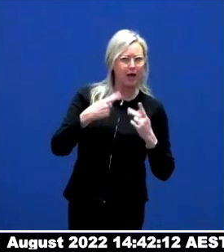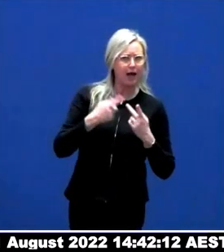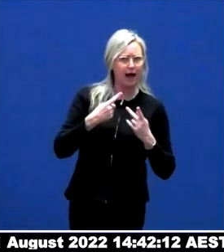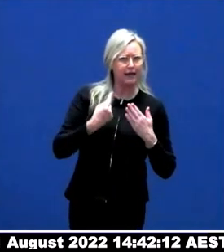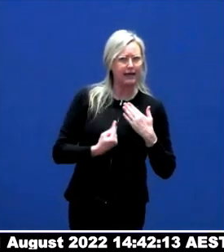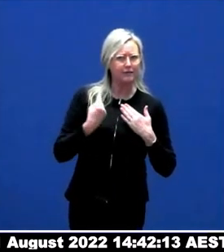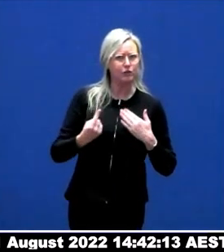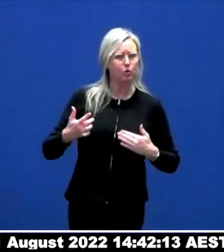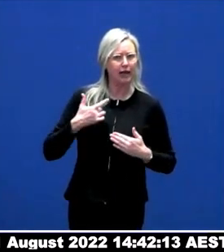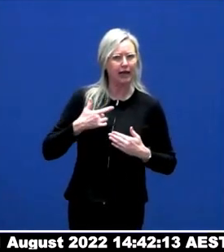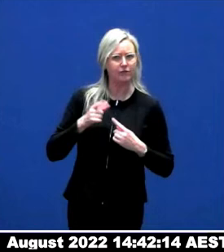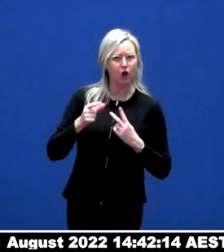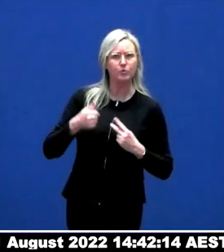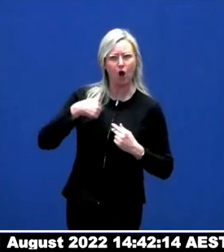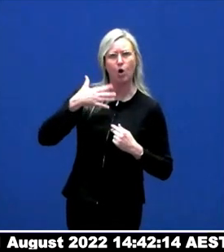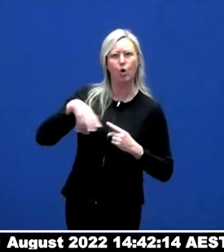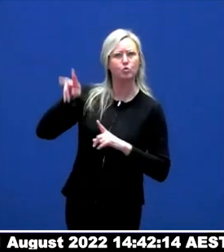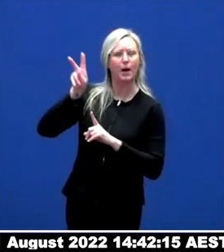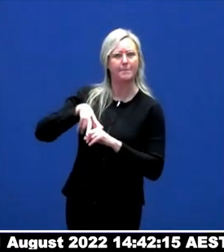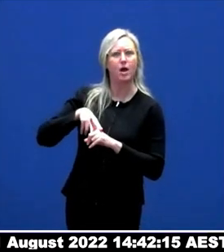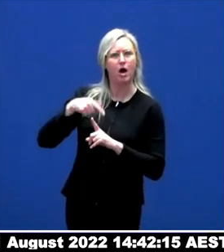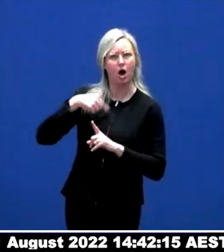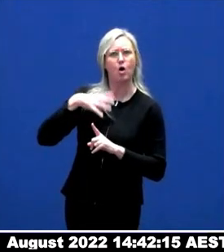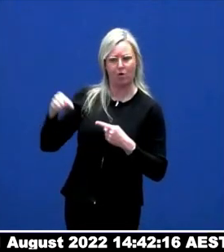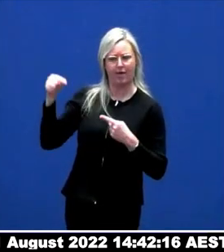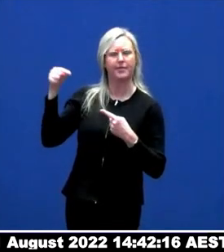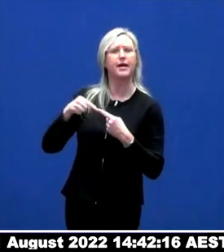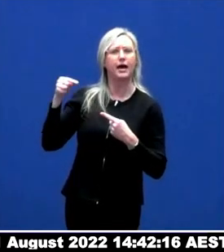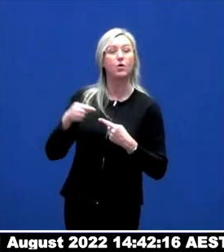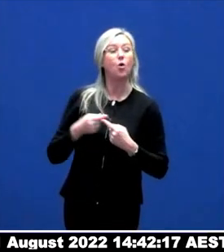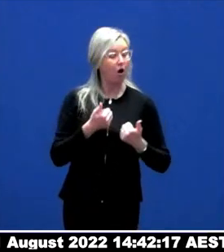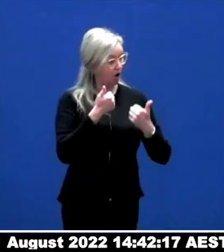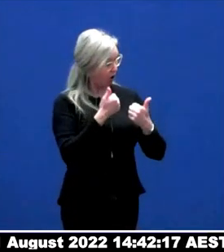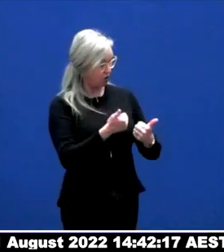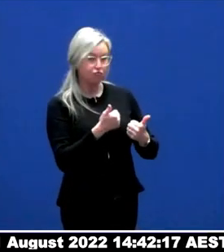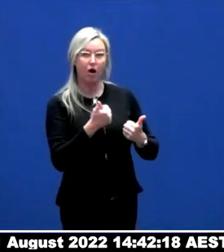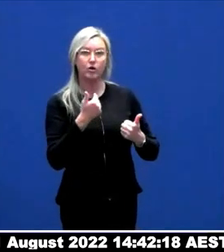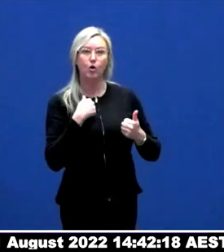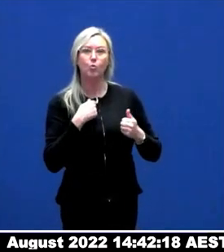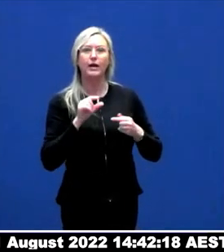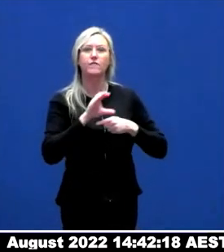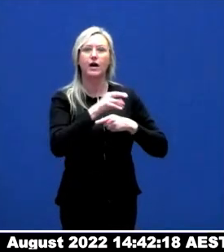I'd like to apply for that." We put the exploration and supply funding in their plan